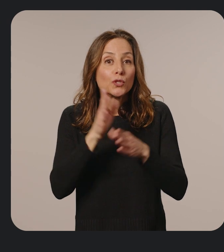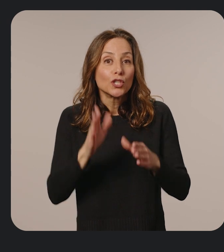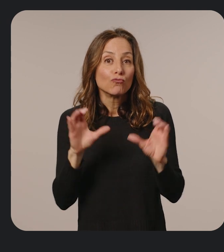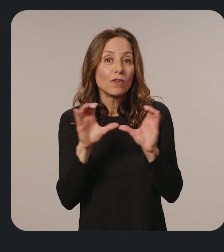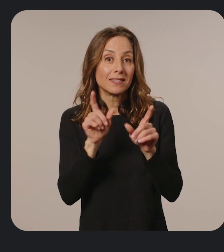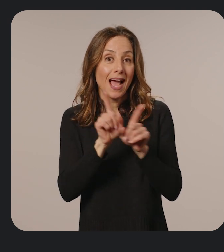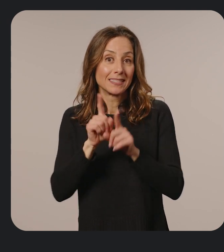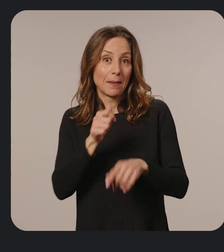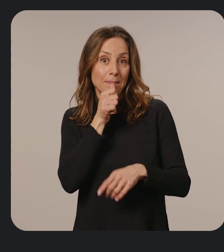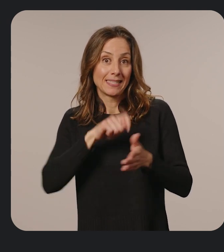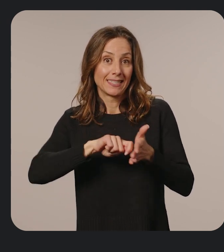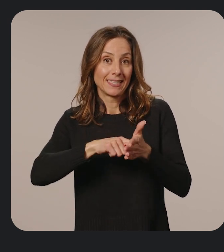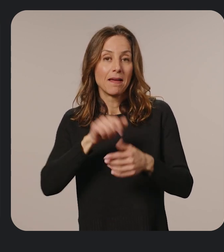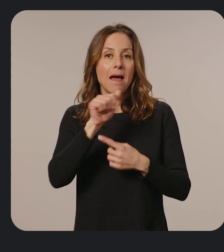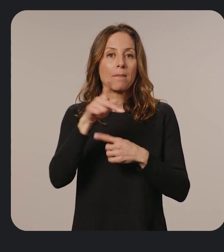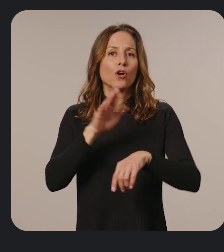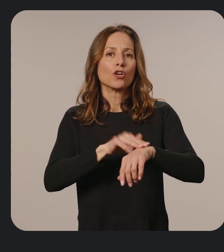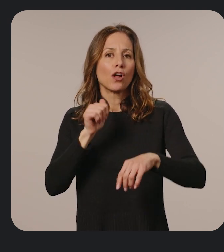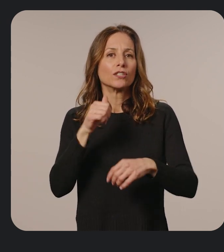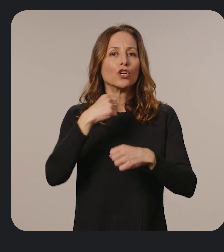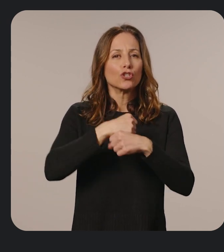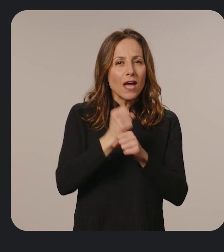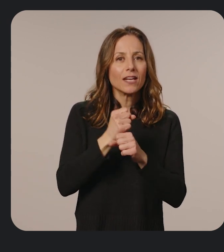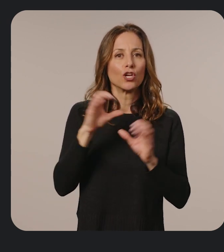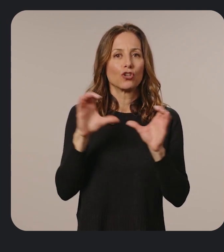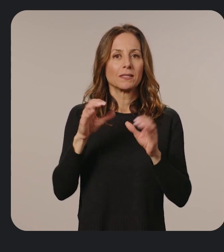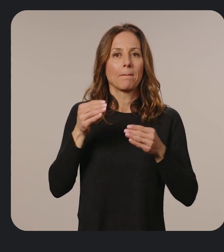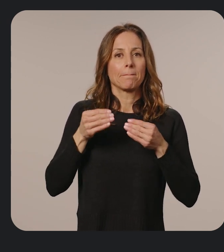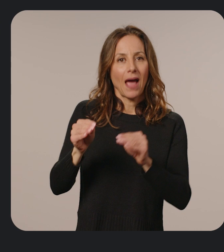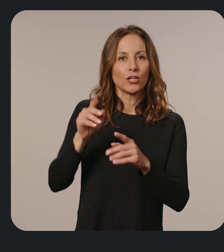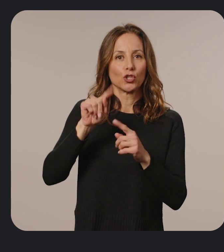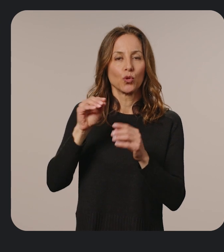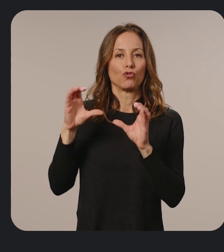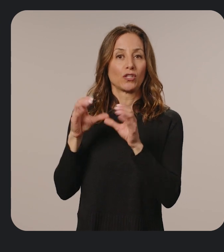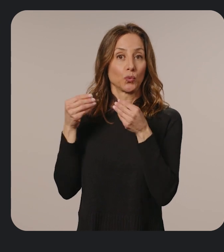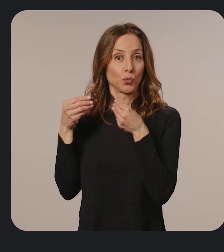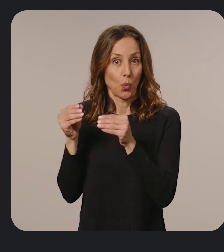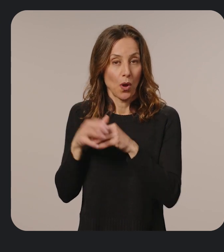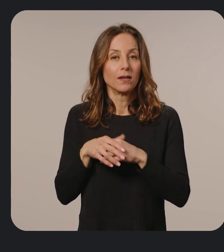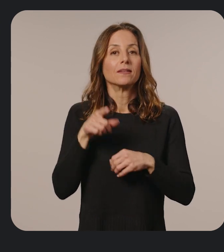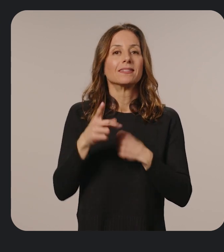To register a user credential as the passkey, the app calls the create credential method to the credential store.